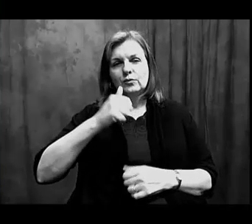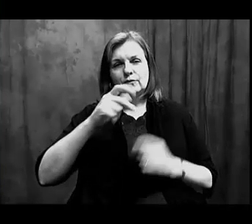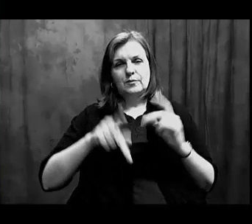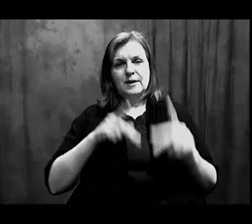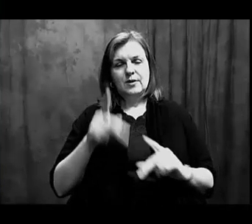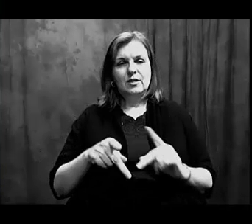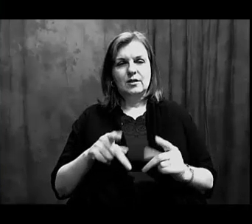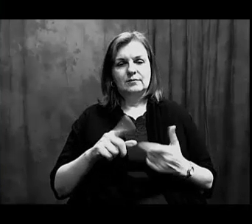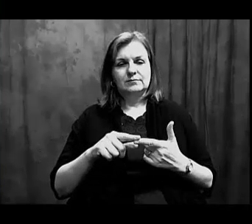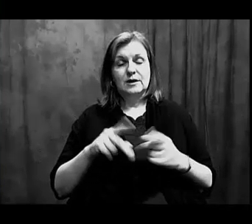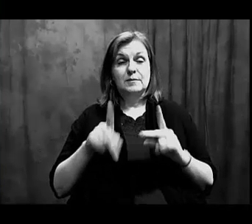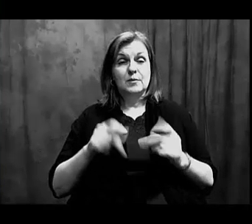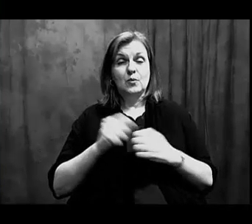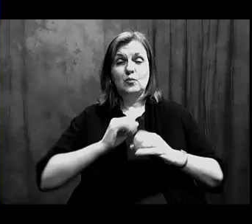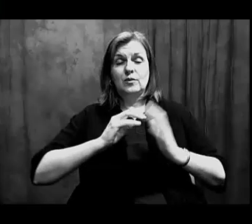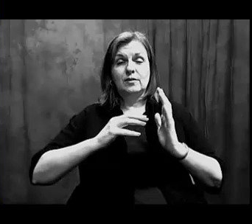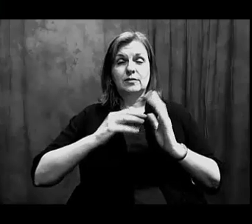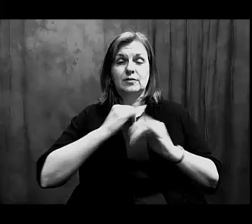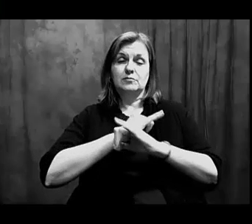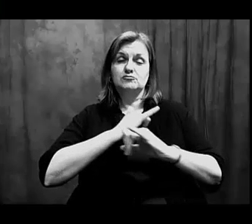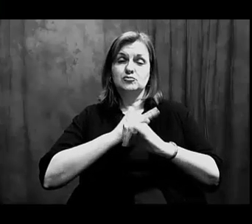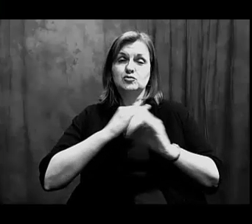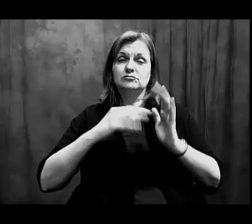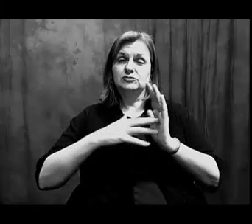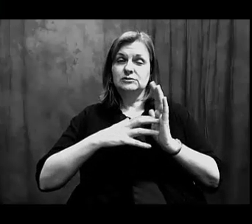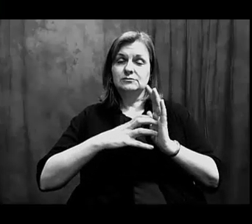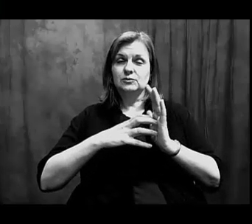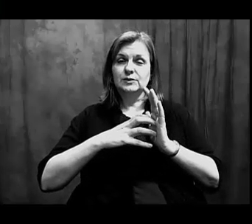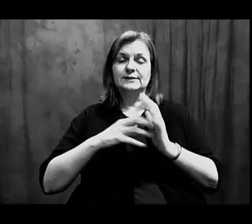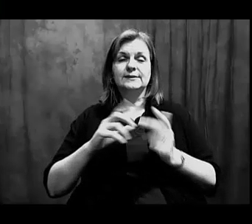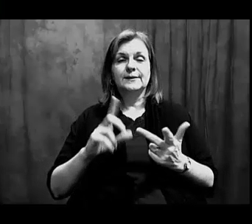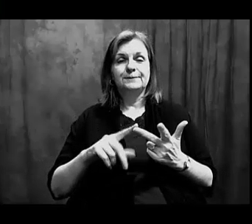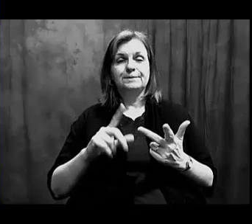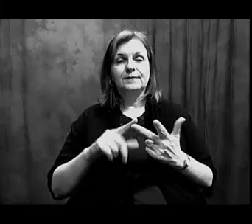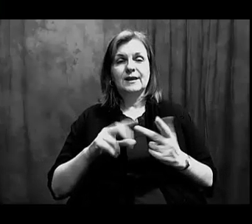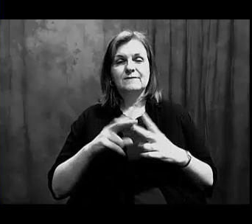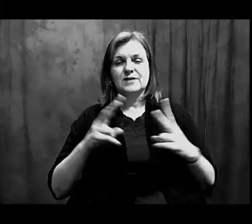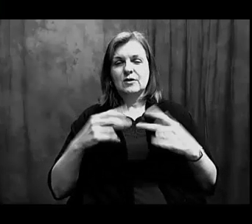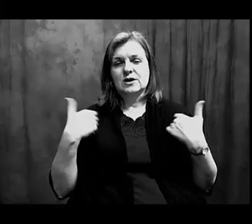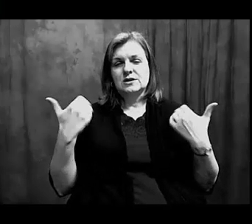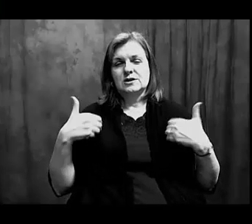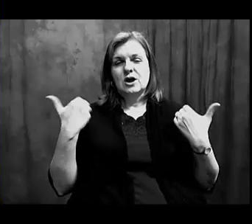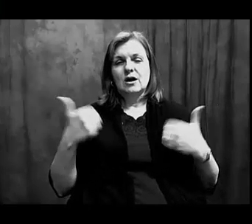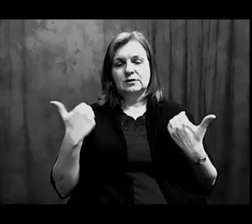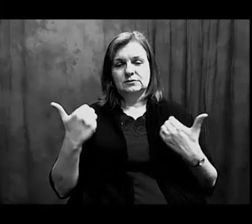immune compromised and the very young